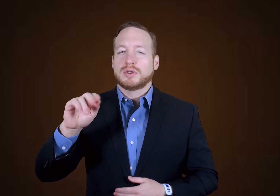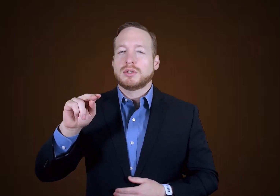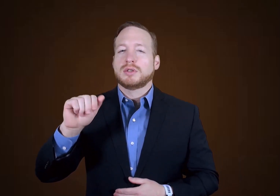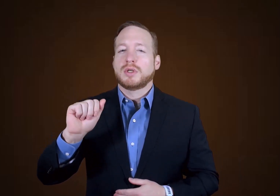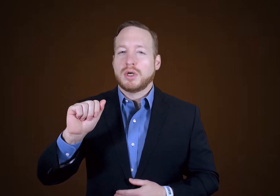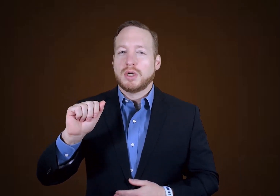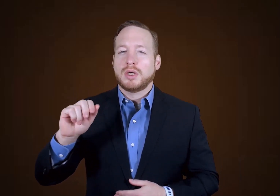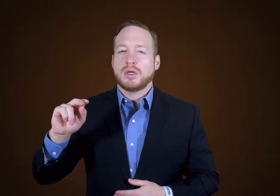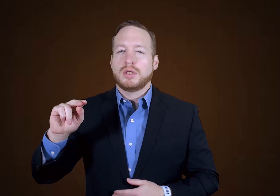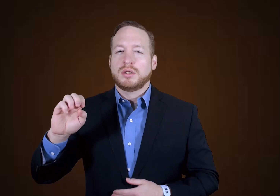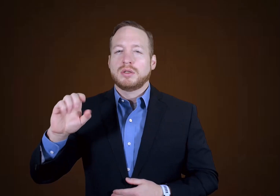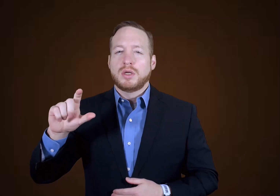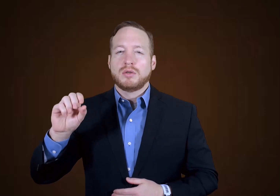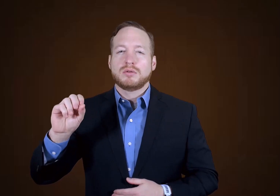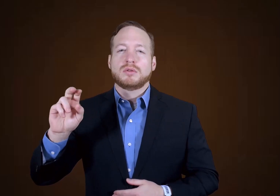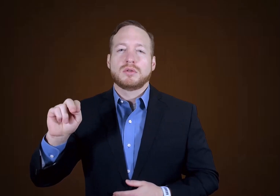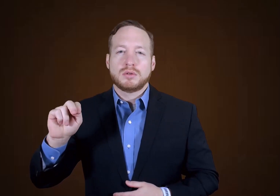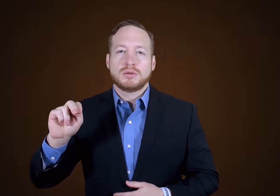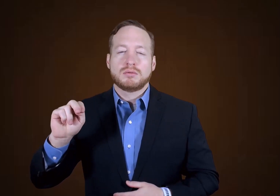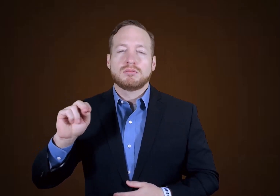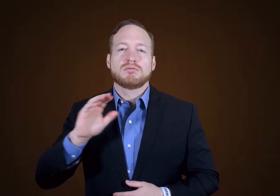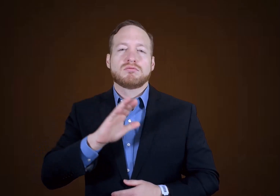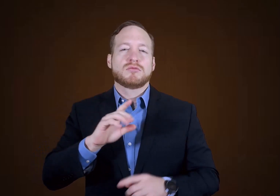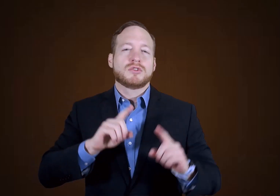we have Christina Nelson